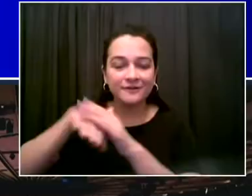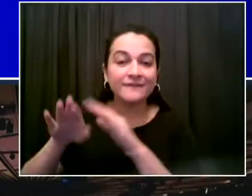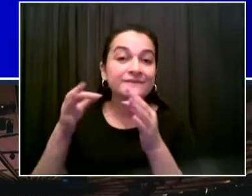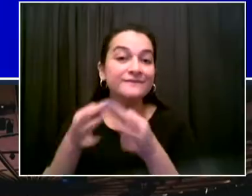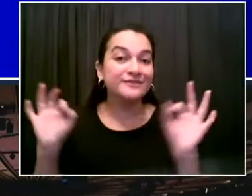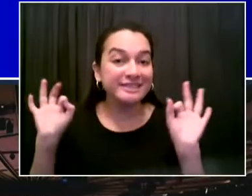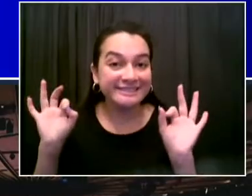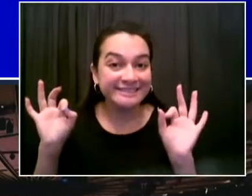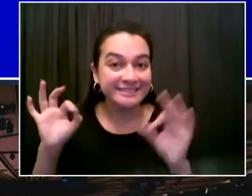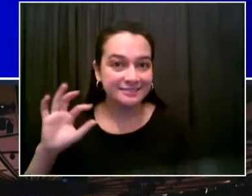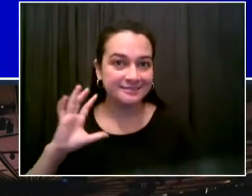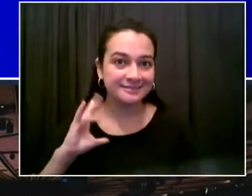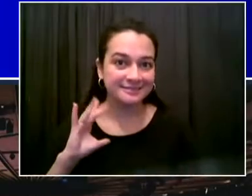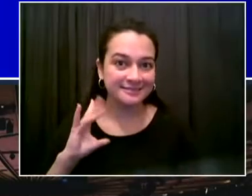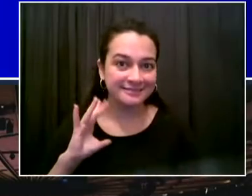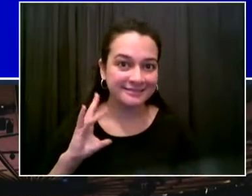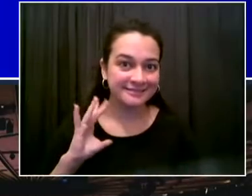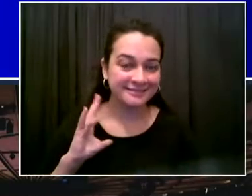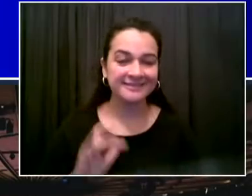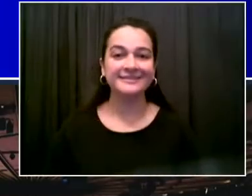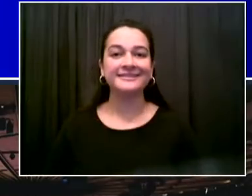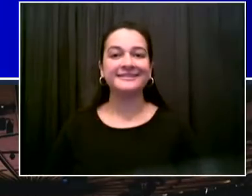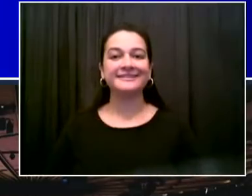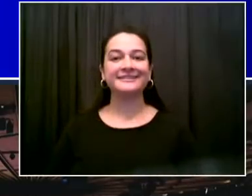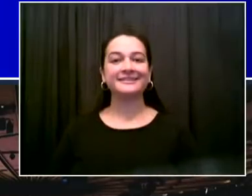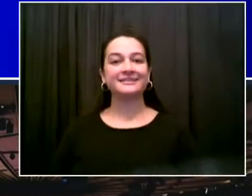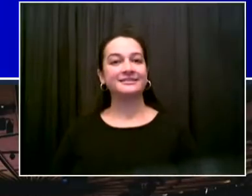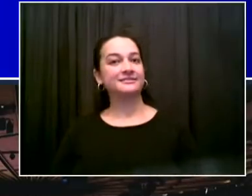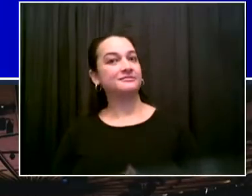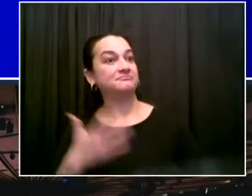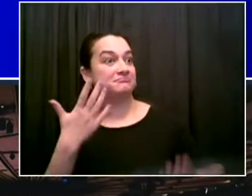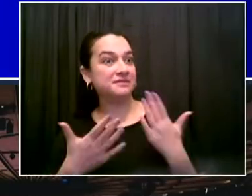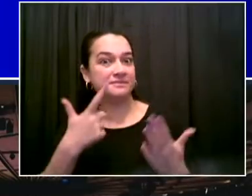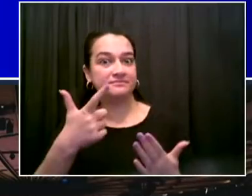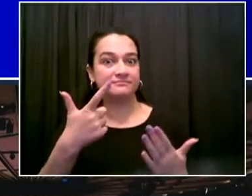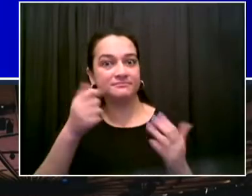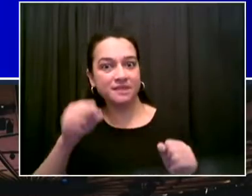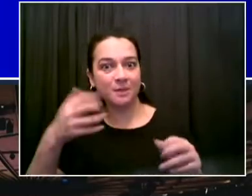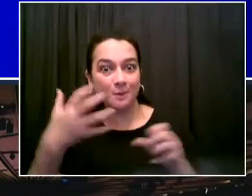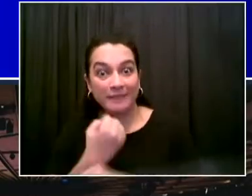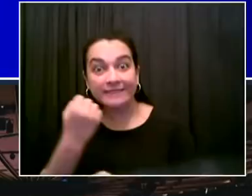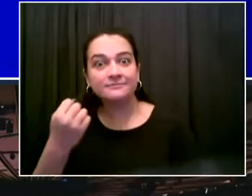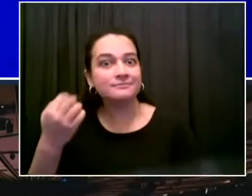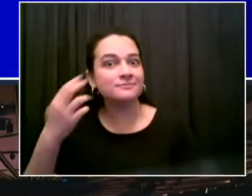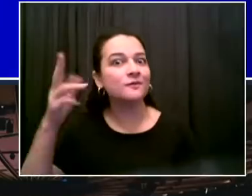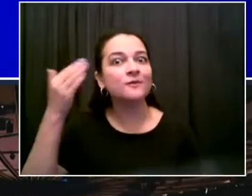AND GET VACCINATED IN FRONT OF MADISON SQUARE GARDEN YOU GET A CHANCE TO WIN TICKETS